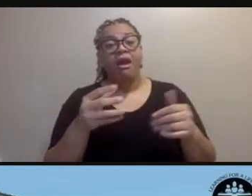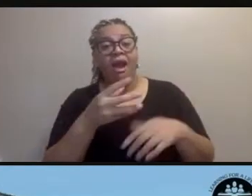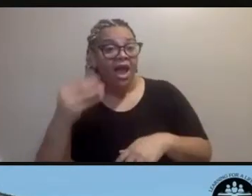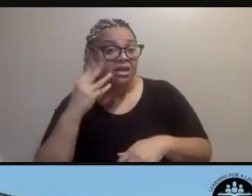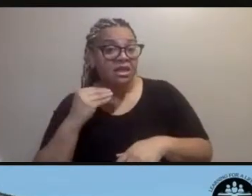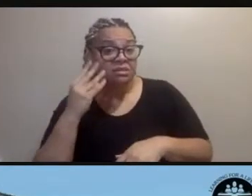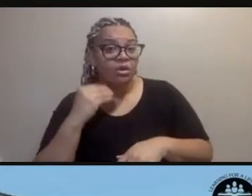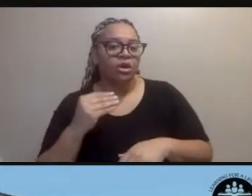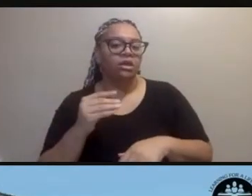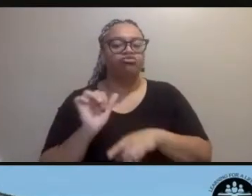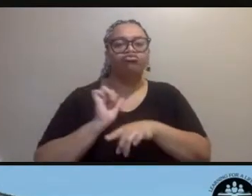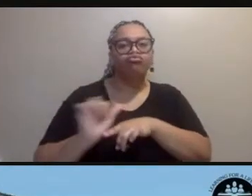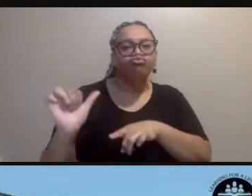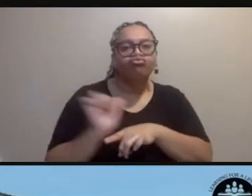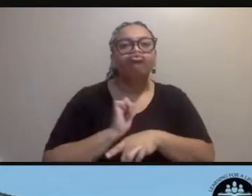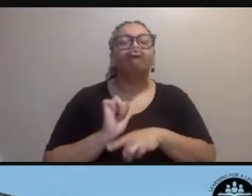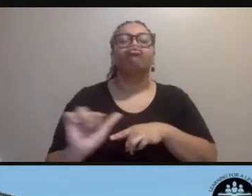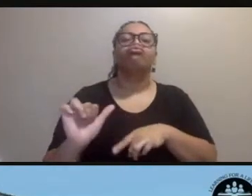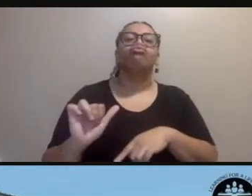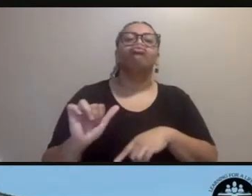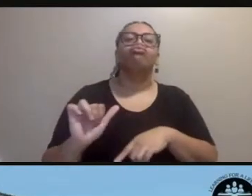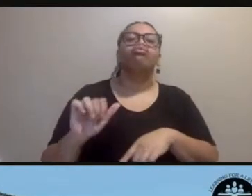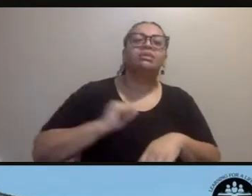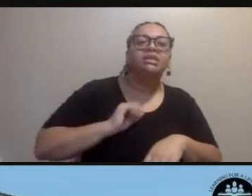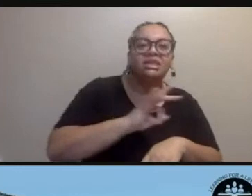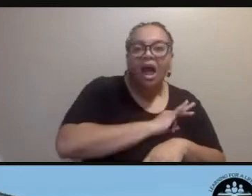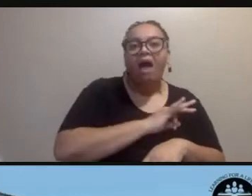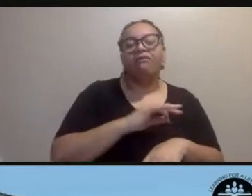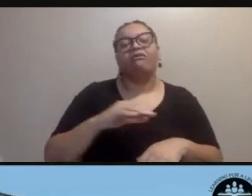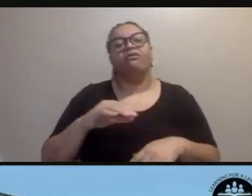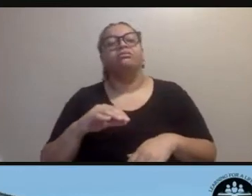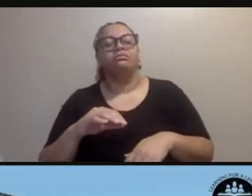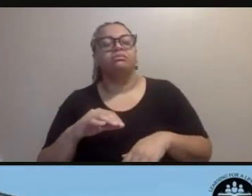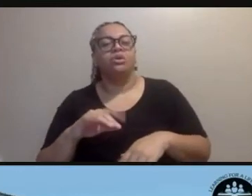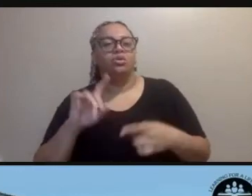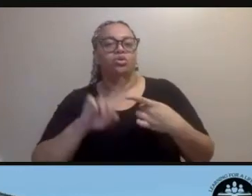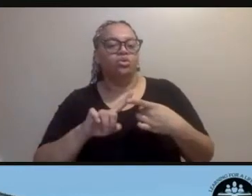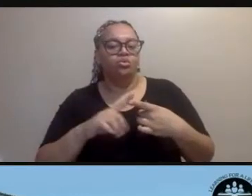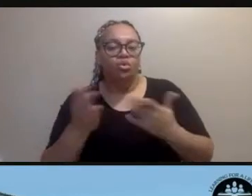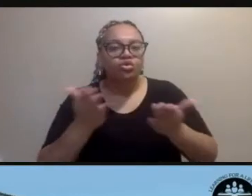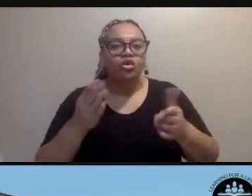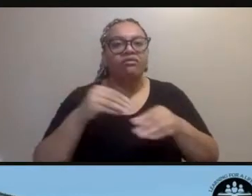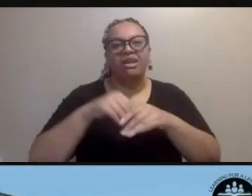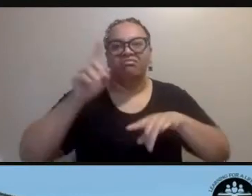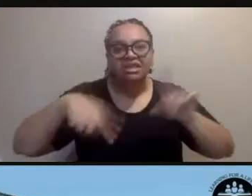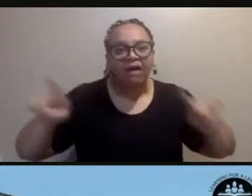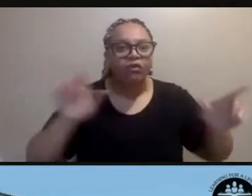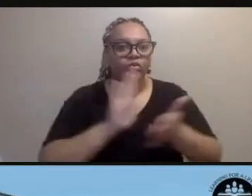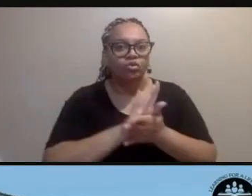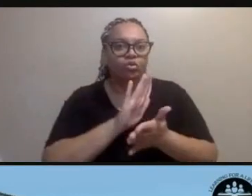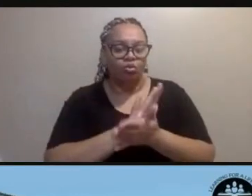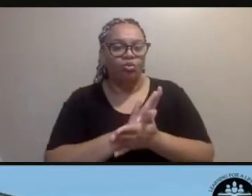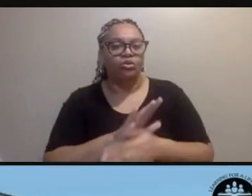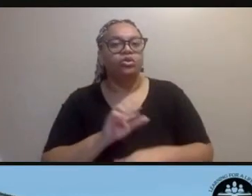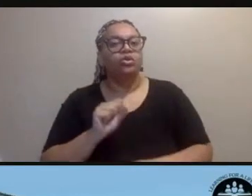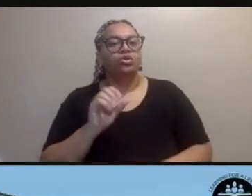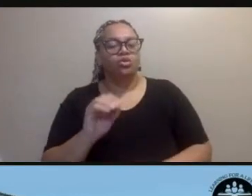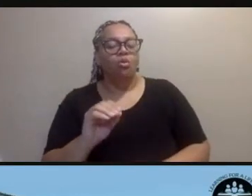HIGHER EDUCATION AND STATE AGENCY LEADER AND EXPERIENCE